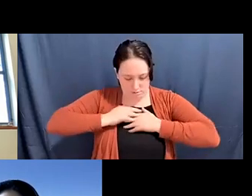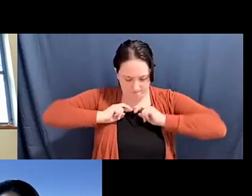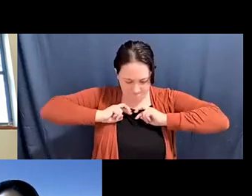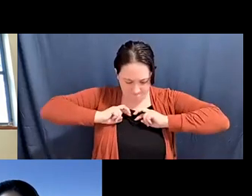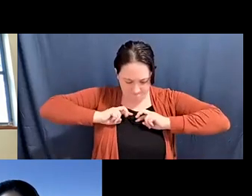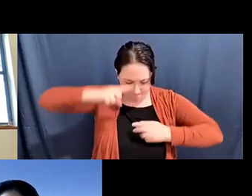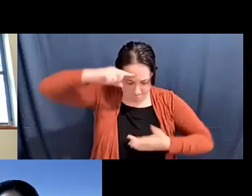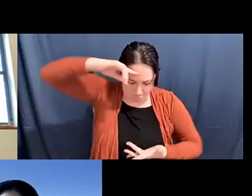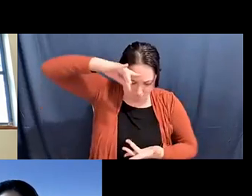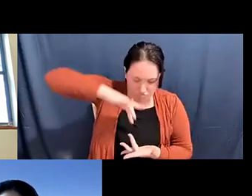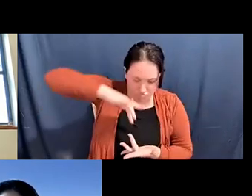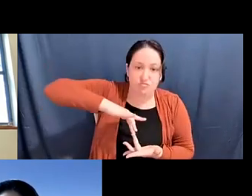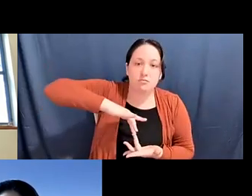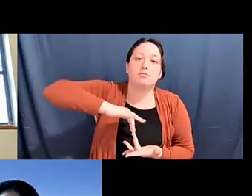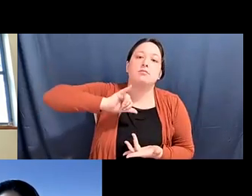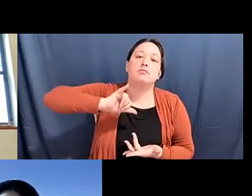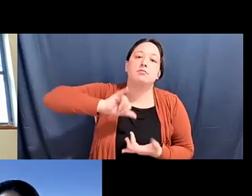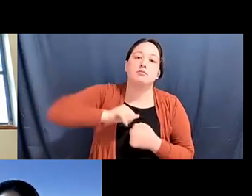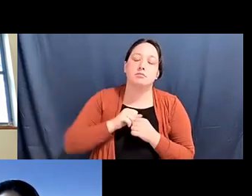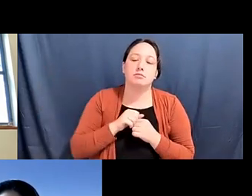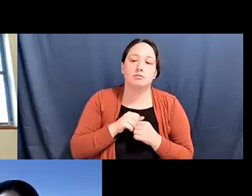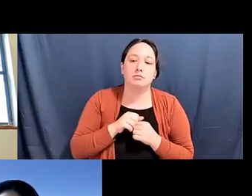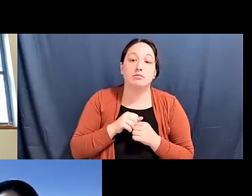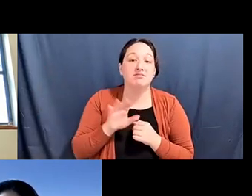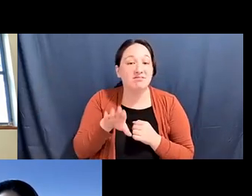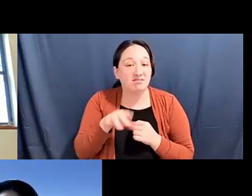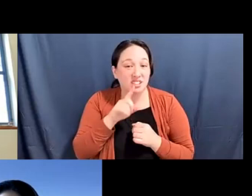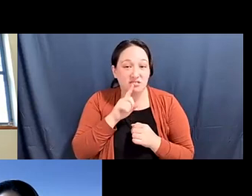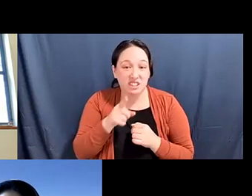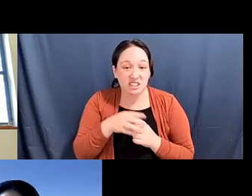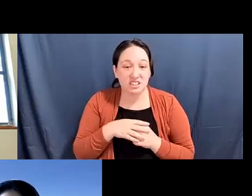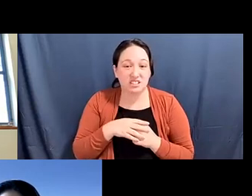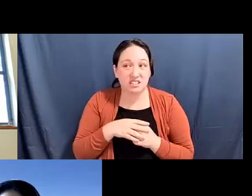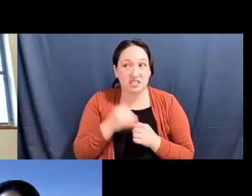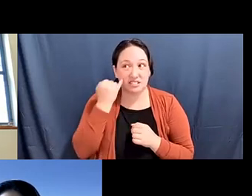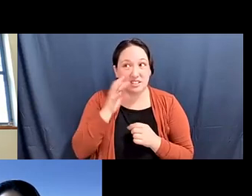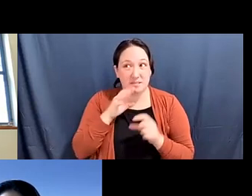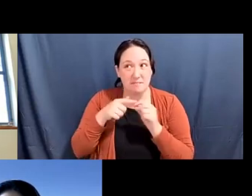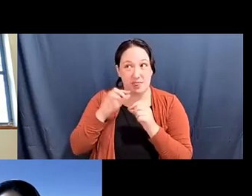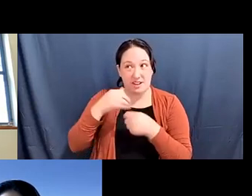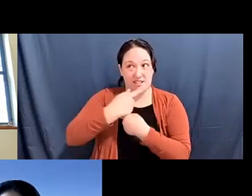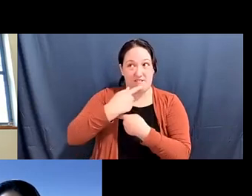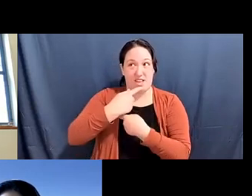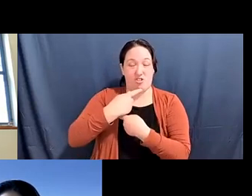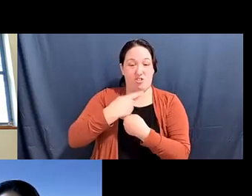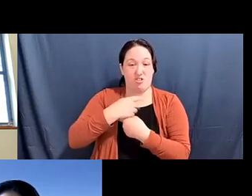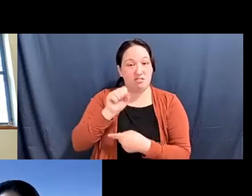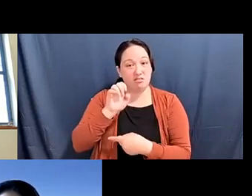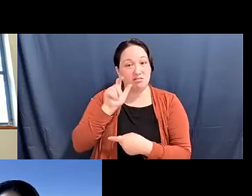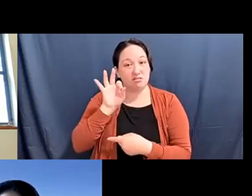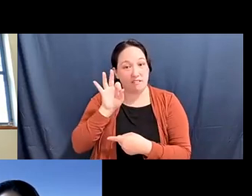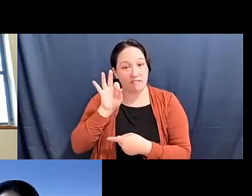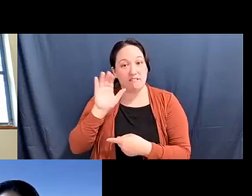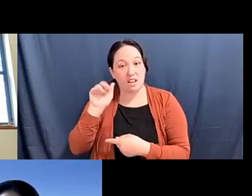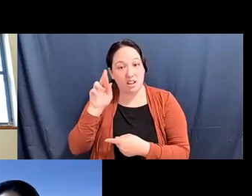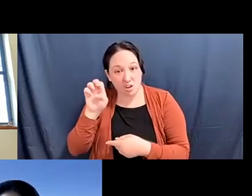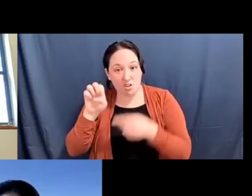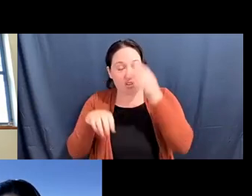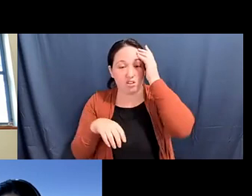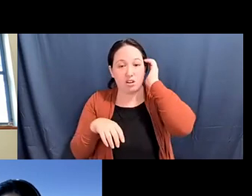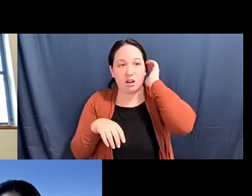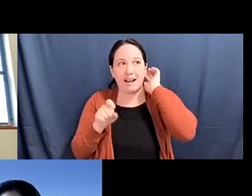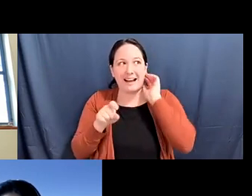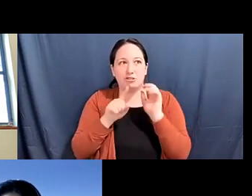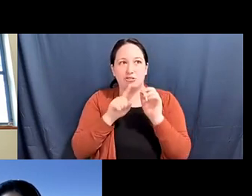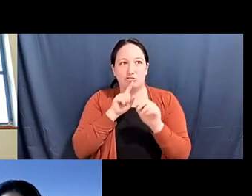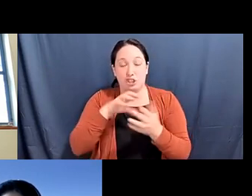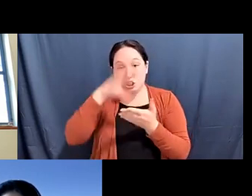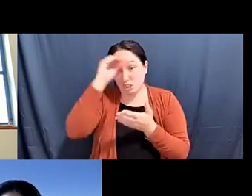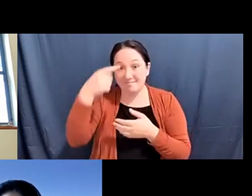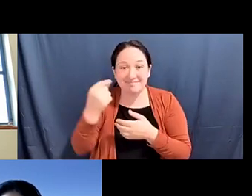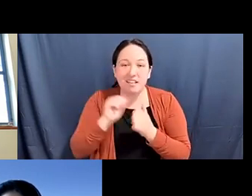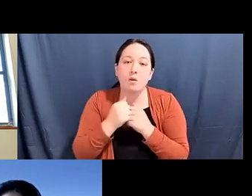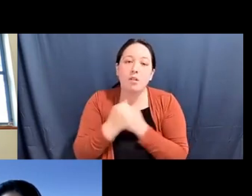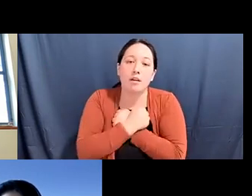pam tau lee: And... and part of it is in terms of the self care is really also learning how to love yourself, to know who you are,